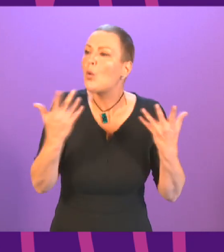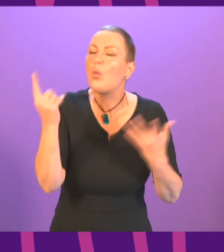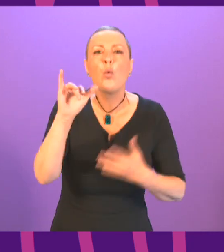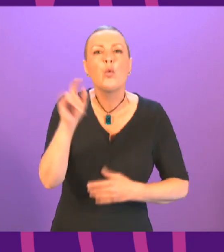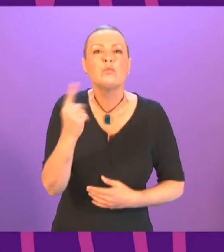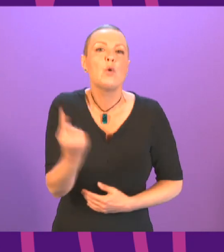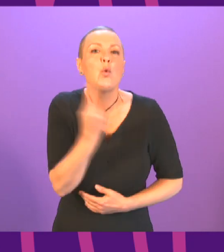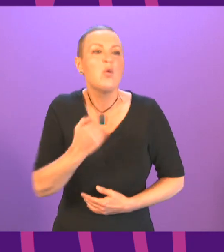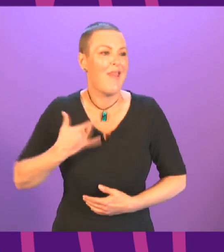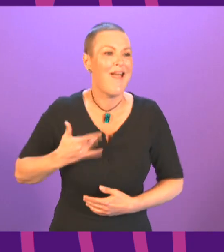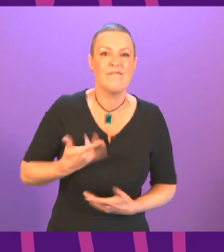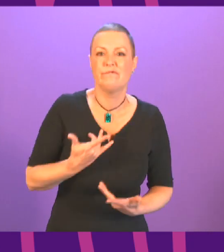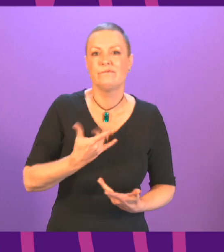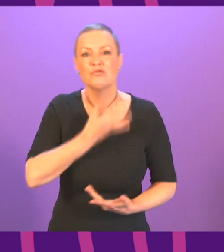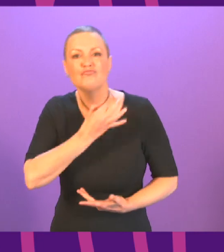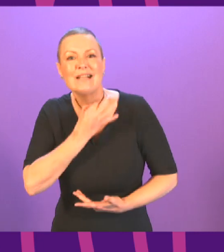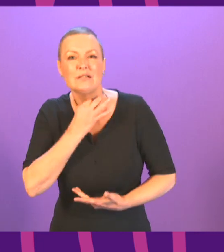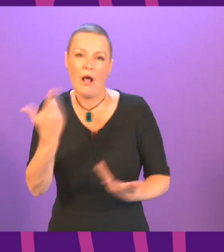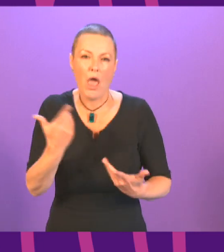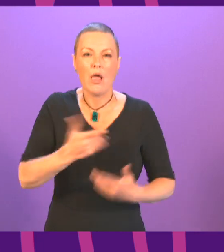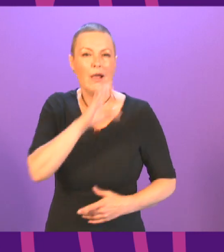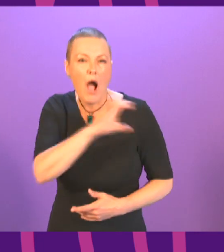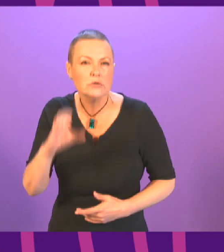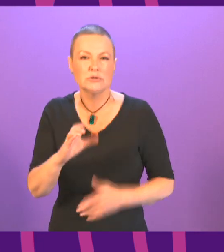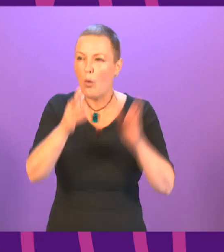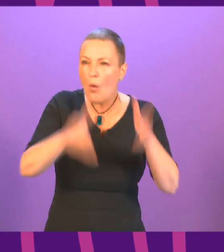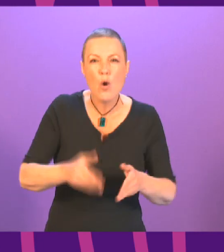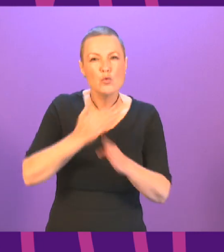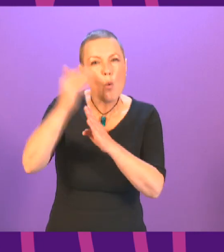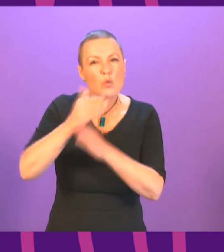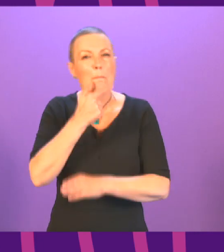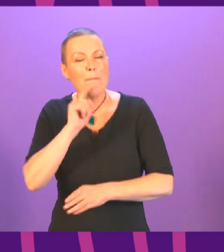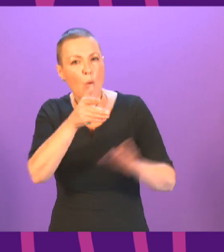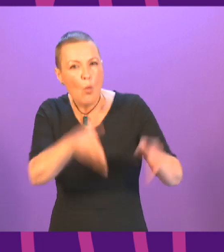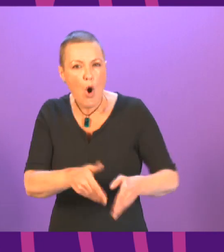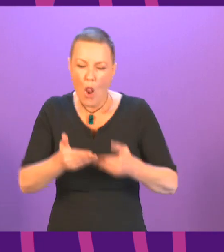highest-risk areas: specialist oncology wards, long-term care of the elderly wards and long-term